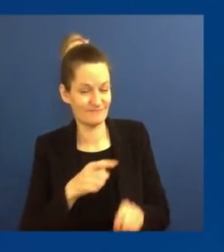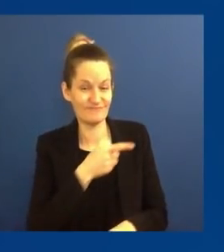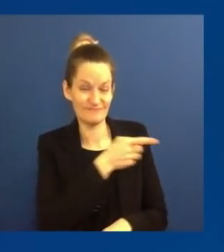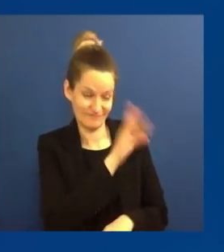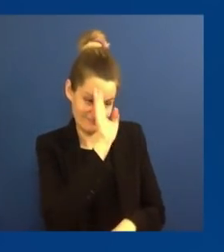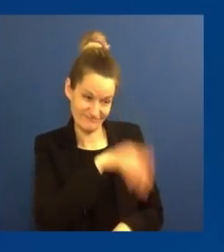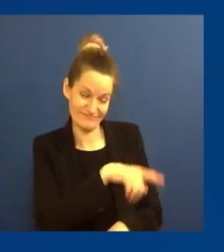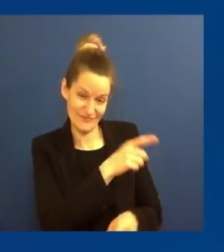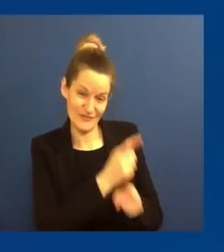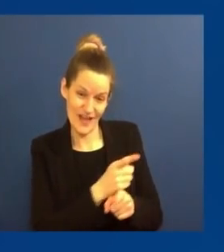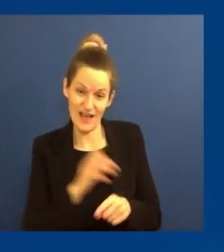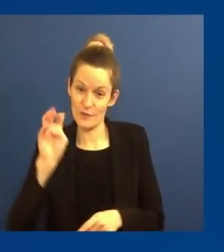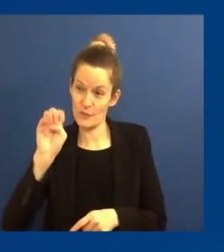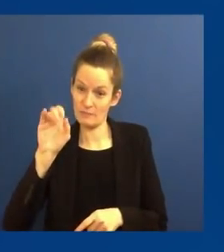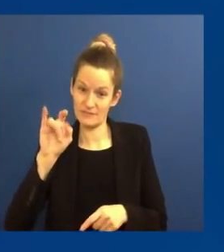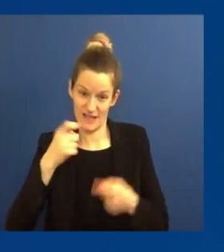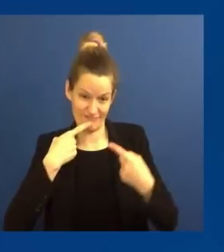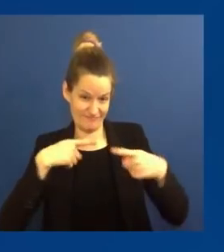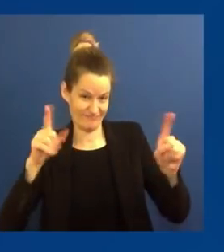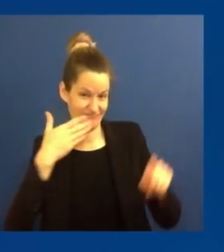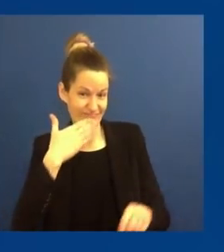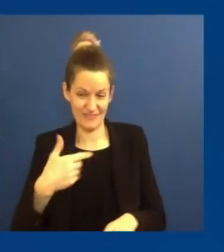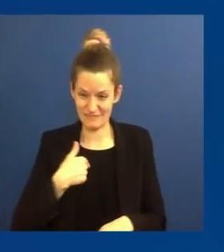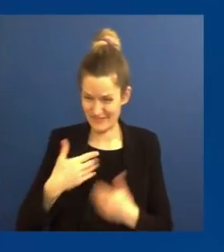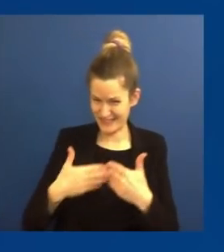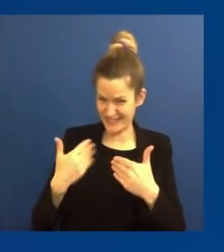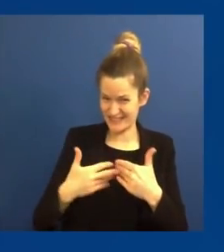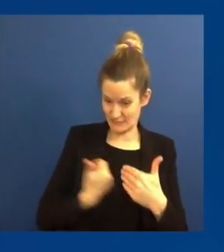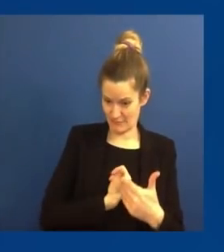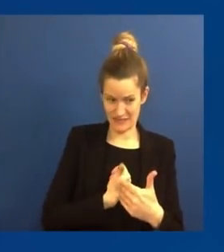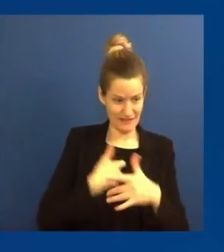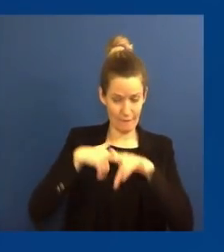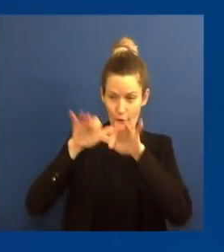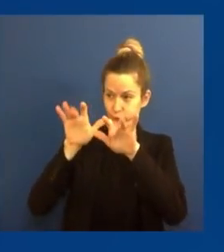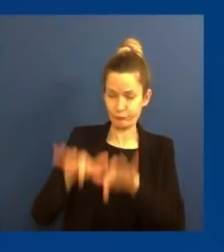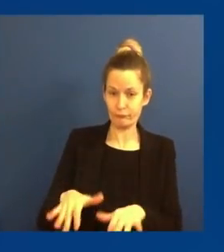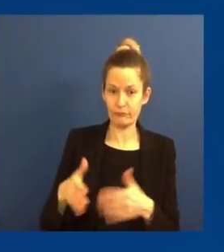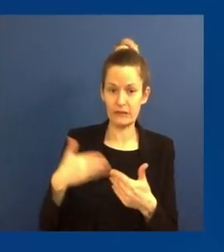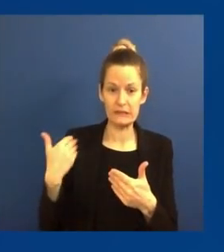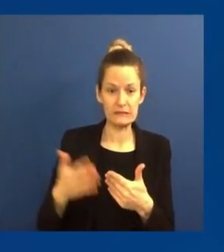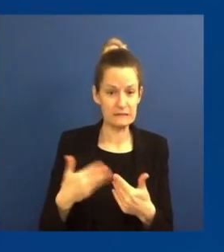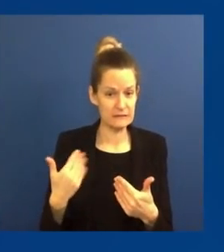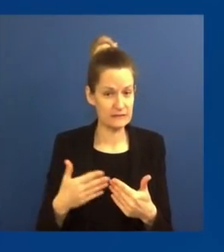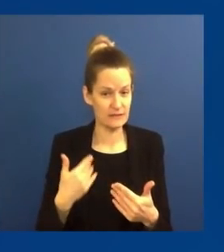that that's not an easy feat to pull off in a short period of time. But fortunately, the website is working smoothly.